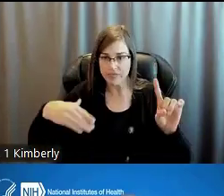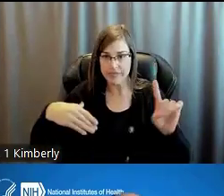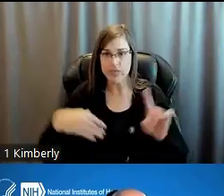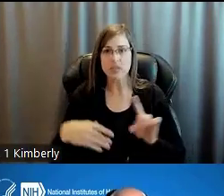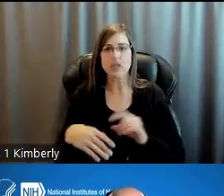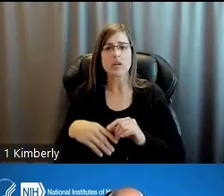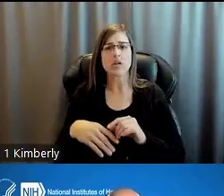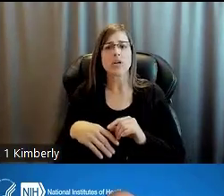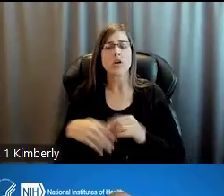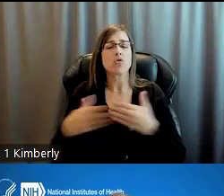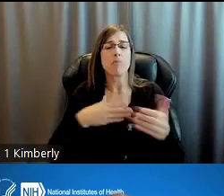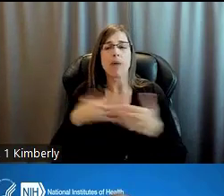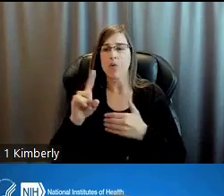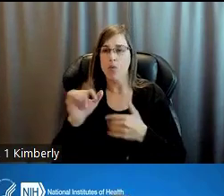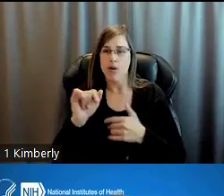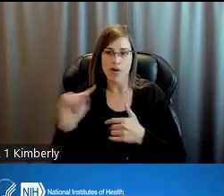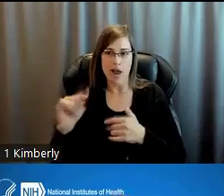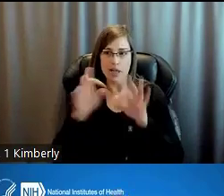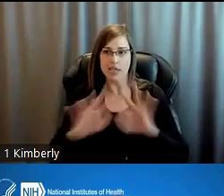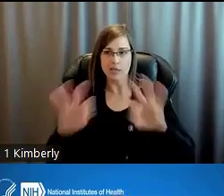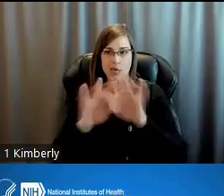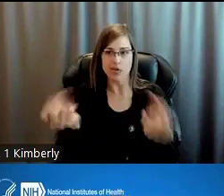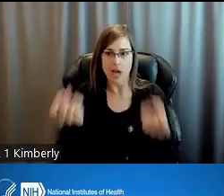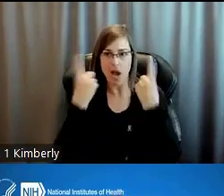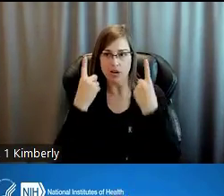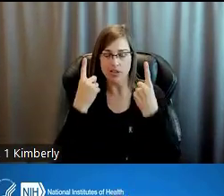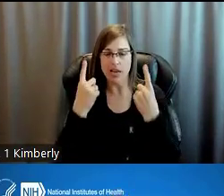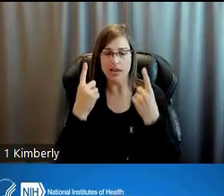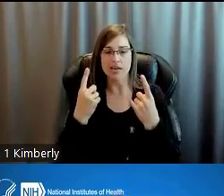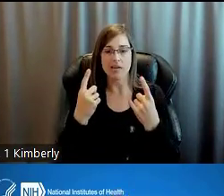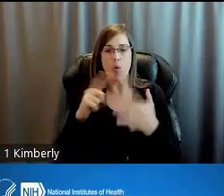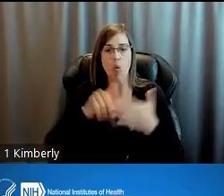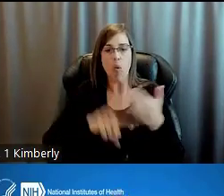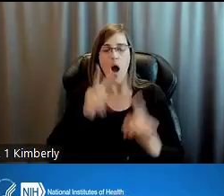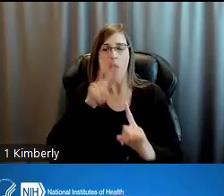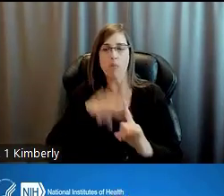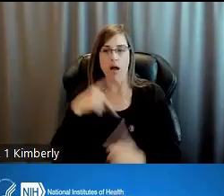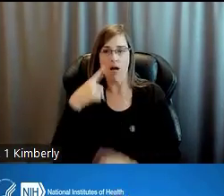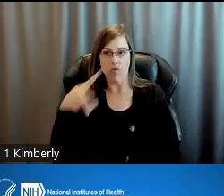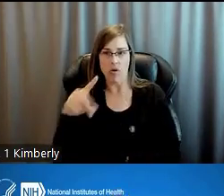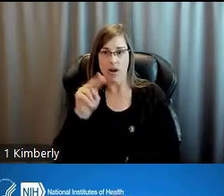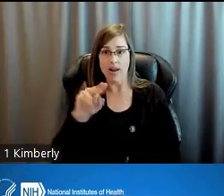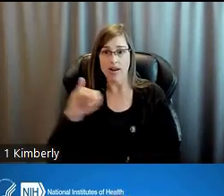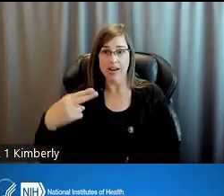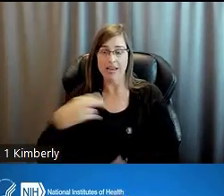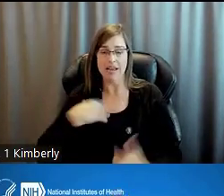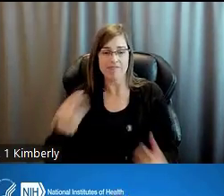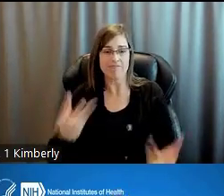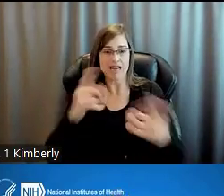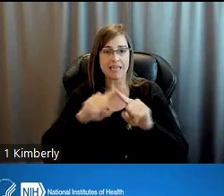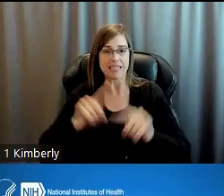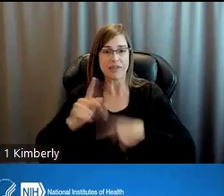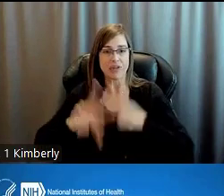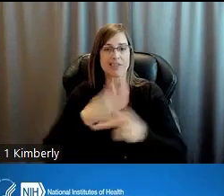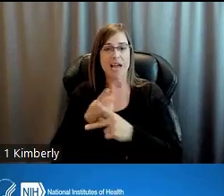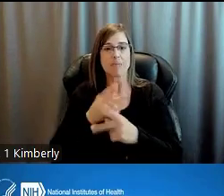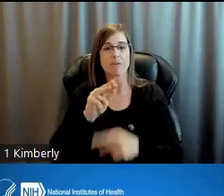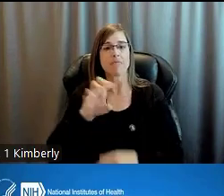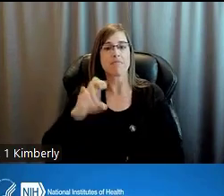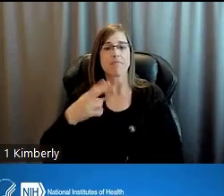No matter where you are, it's important to understand the mechanism that you're applying for. NIH has a number of different mechanisms. There are research grants